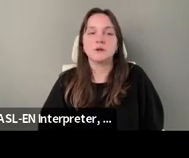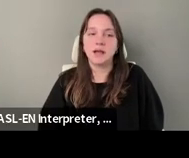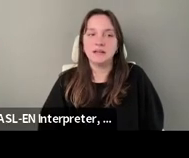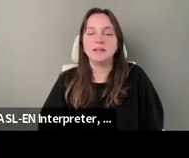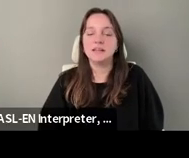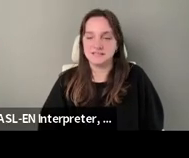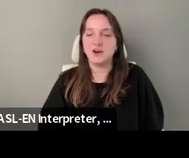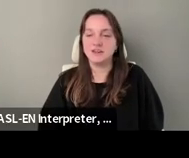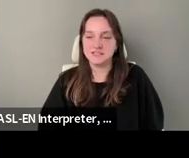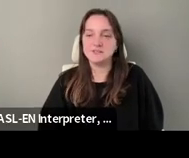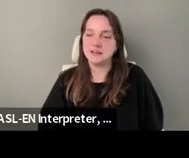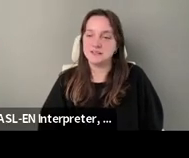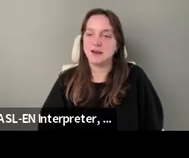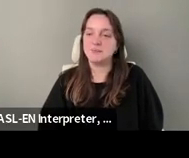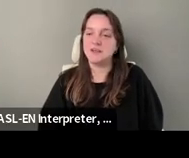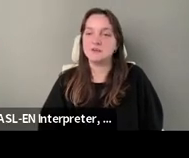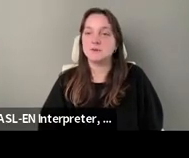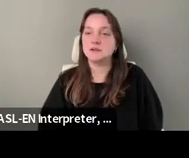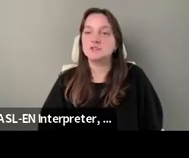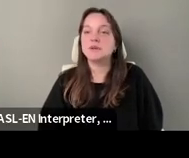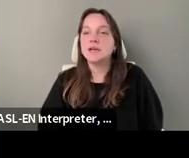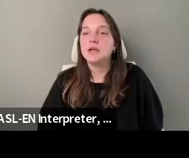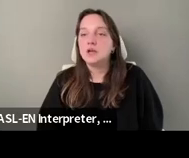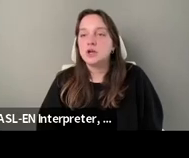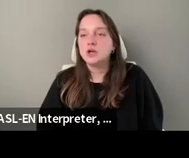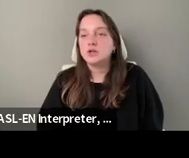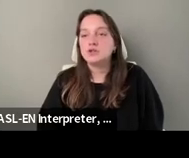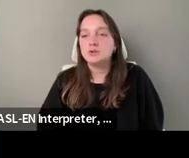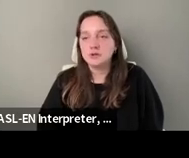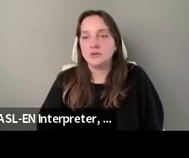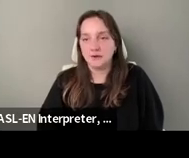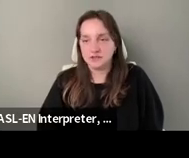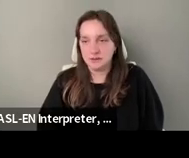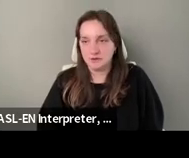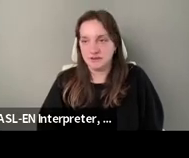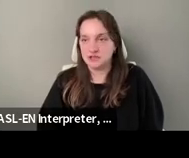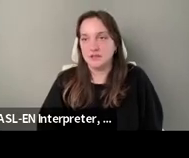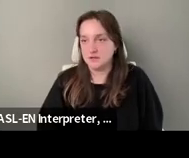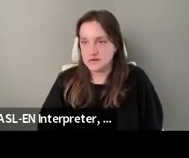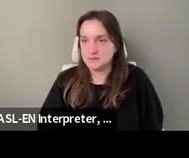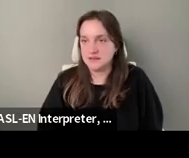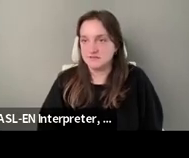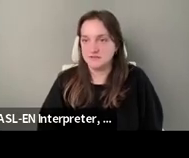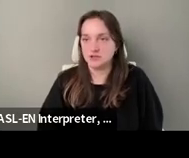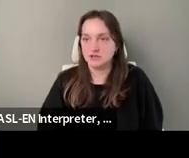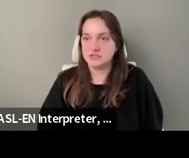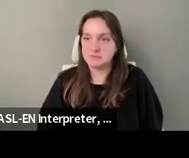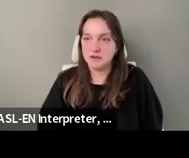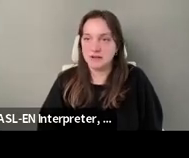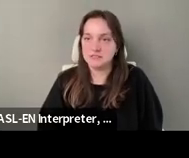am. Thank you so much. Due to language deprivation that 90% of deaf children face